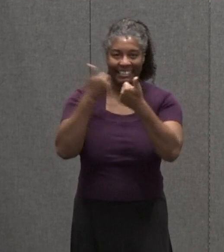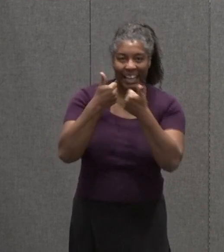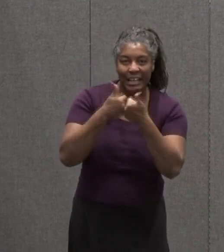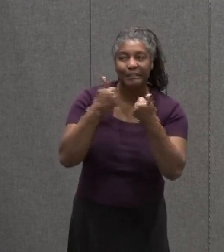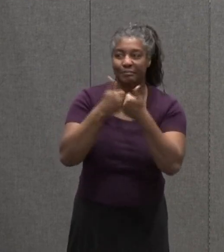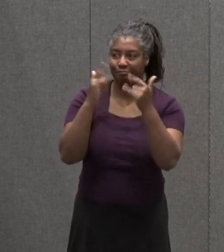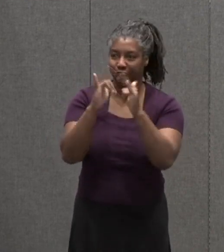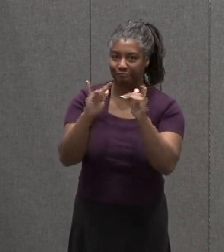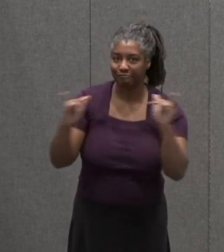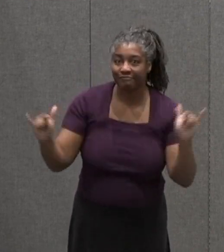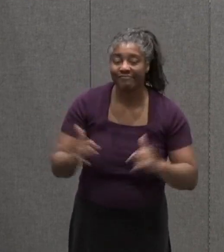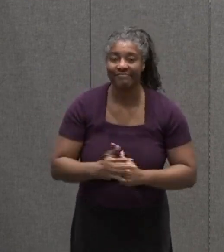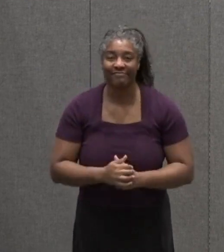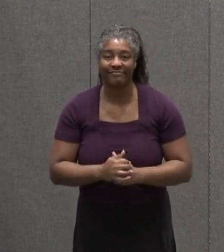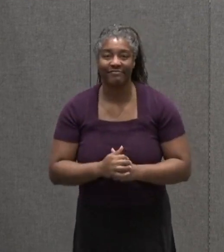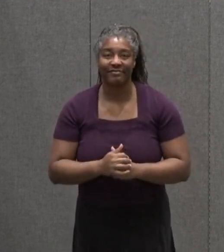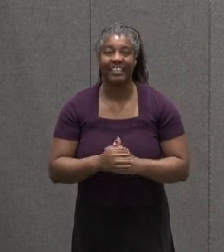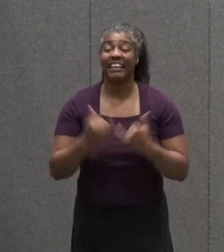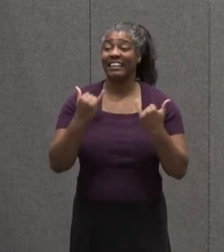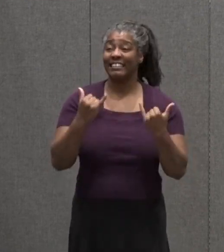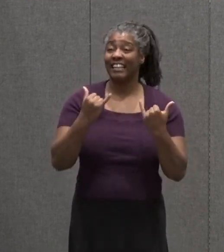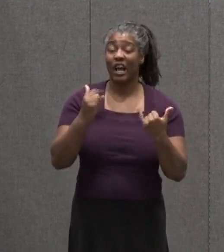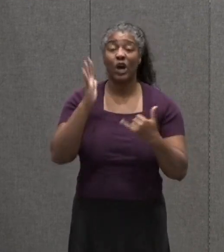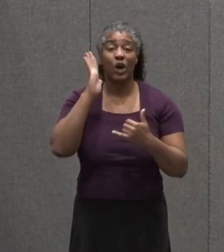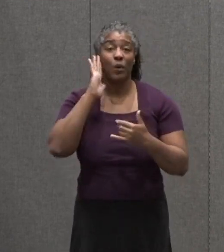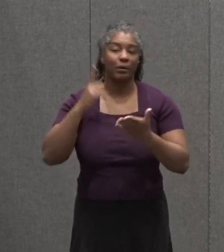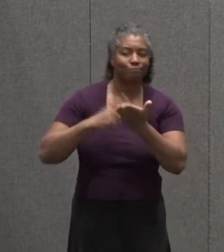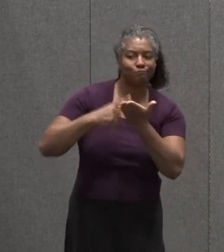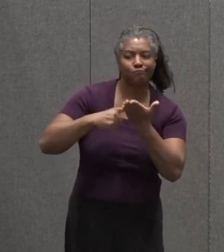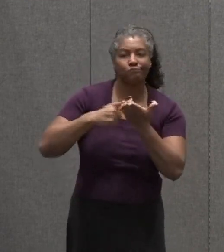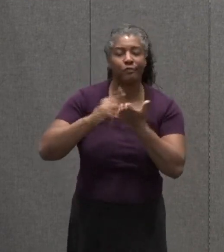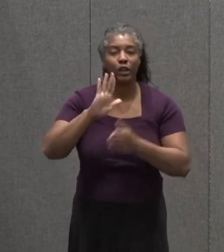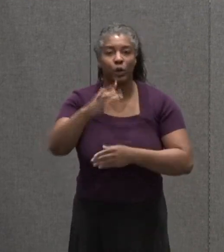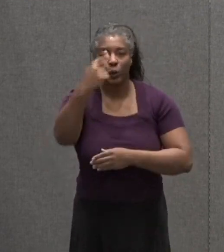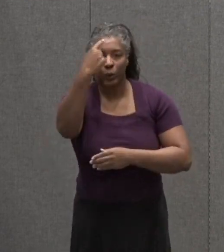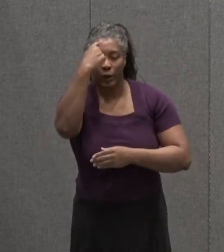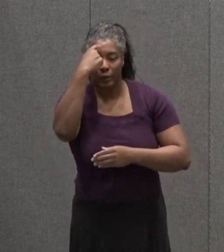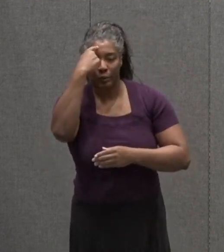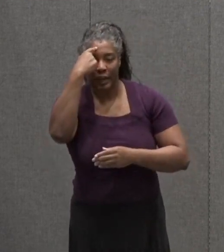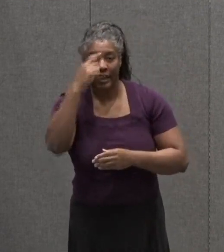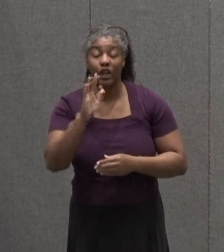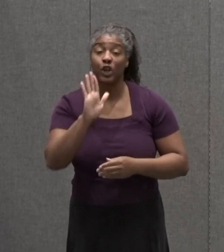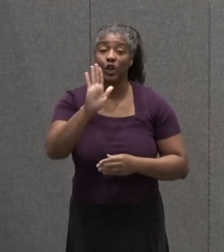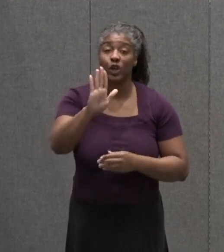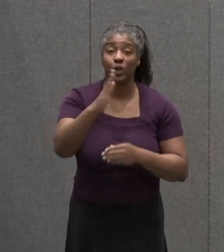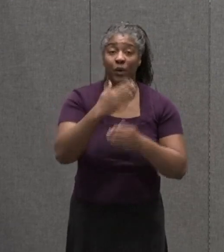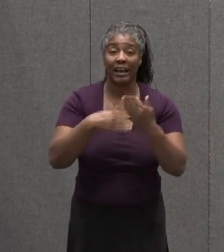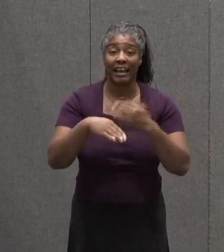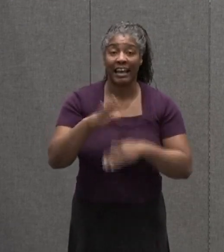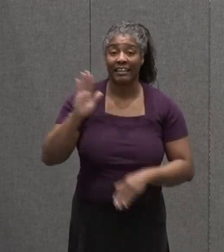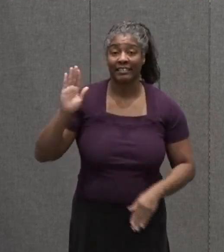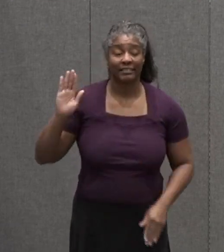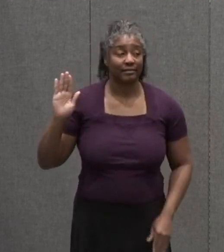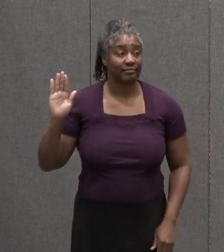in the meantime, I'd like to talk to you about your brain. So why don't you take your hand and hold it like this.